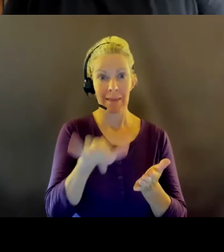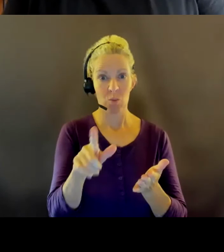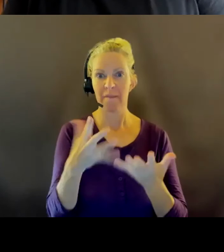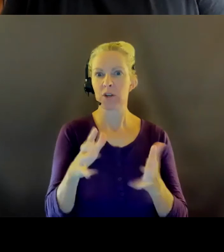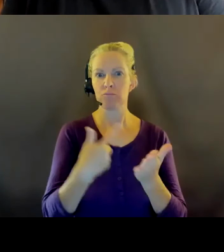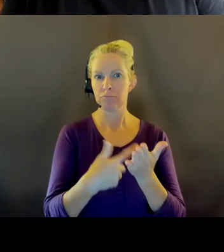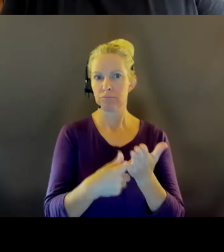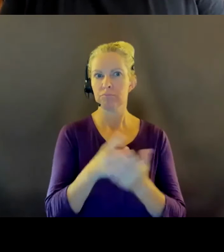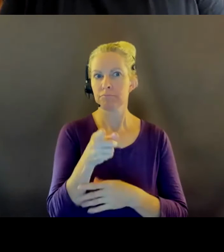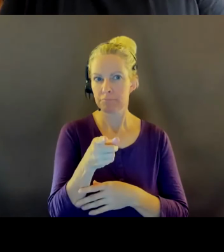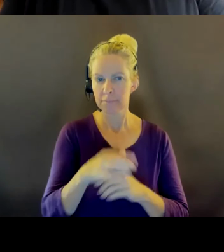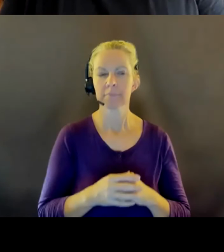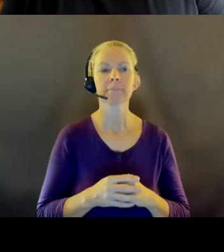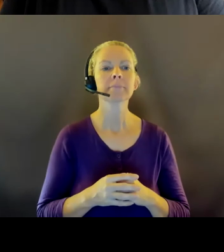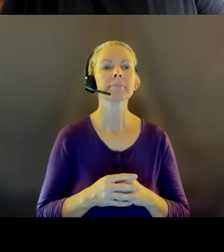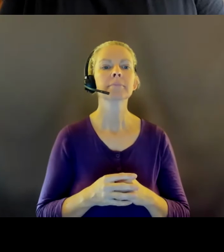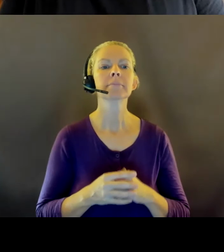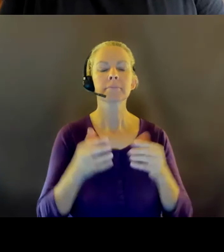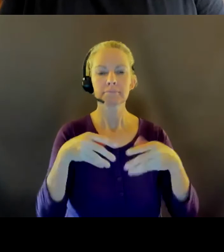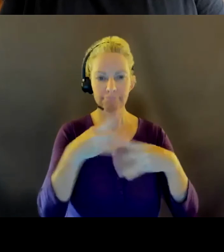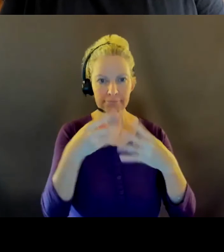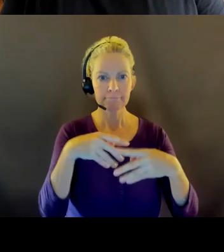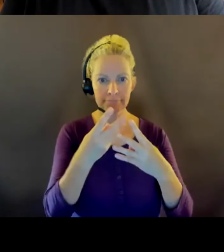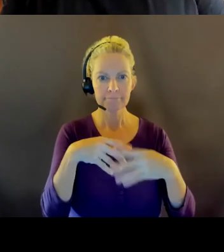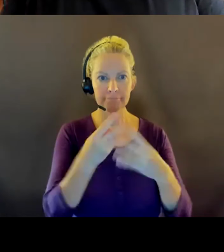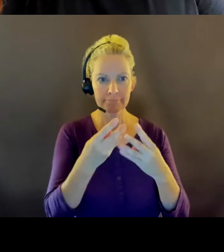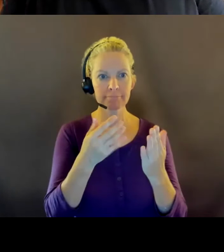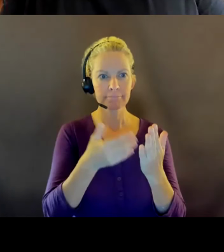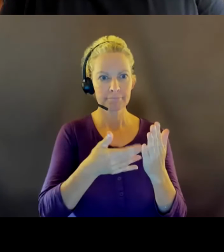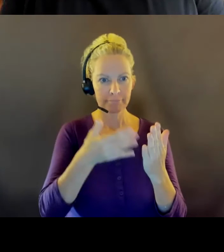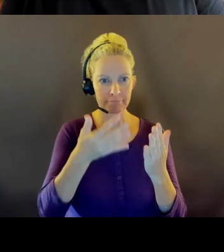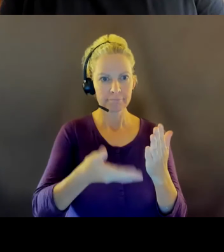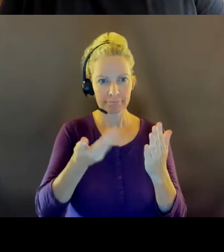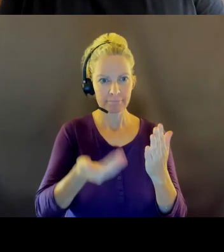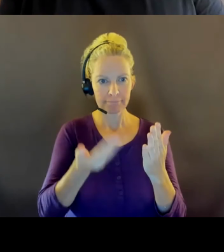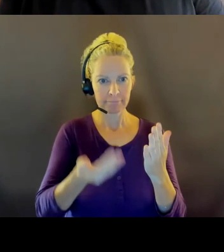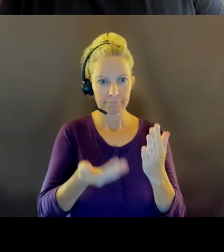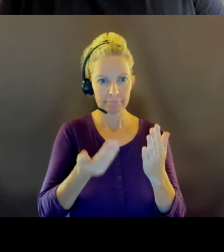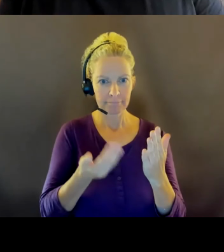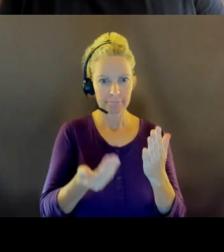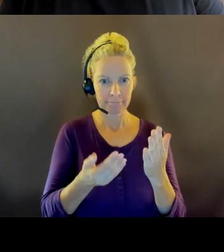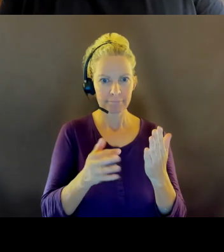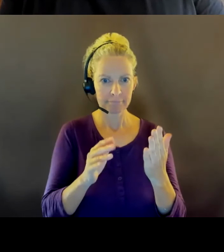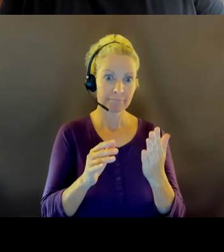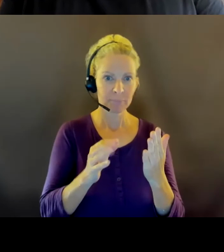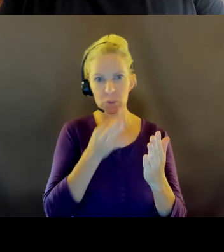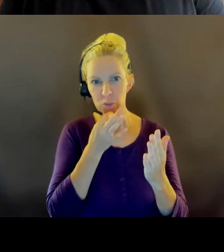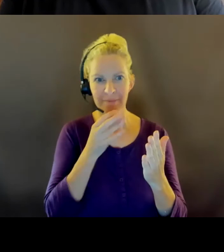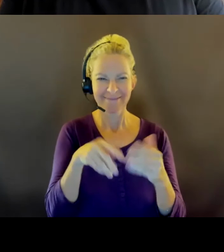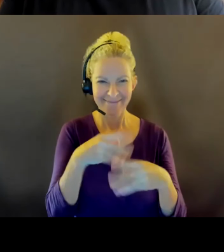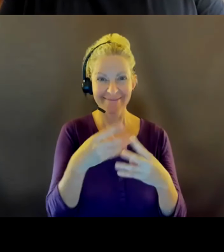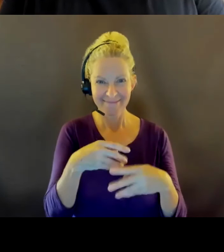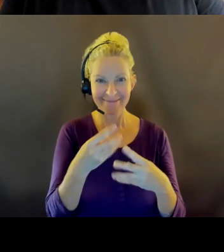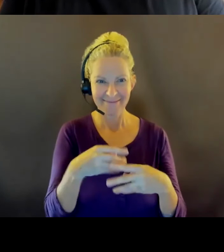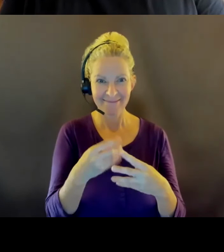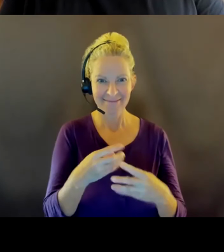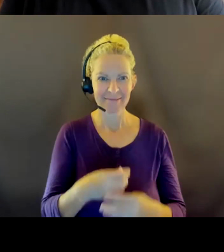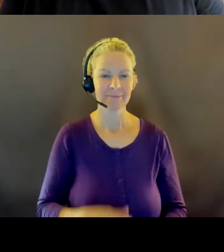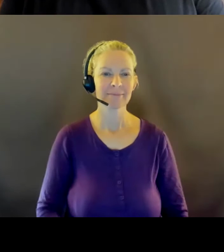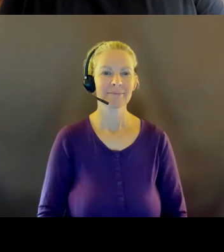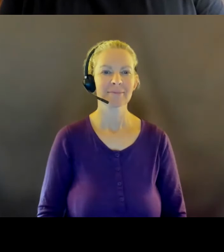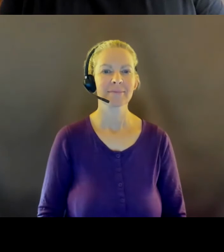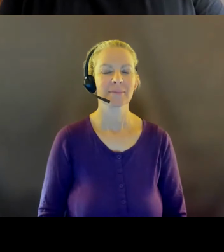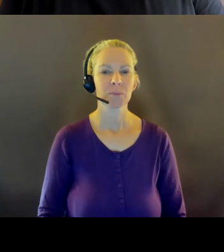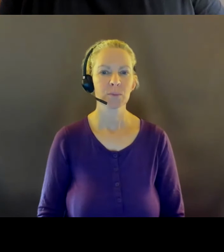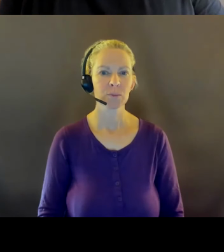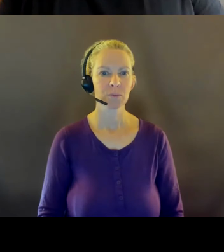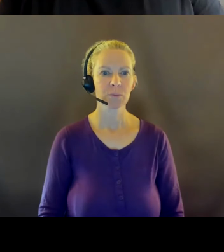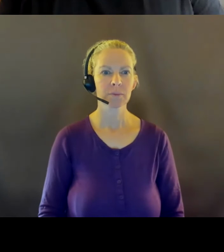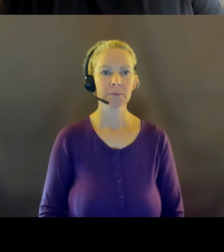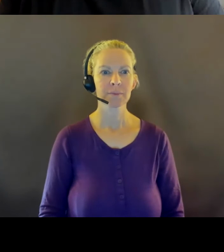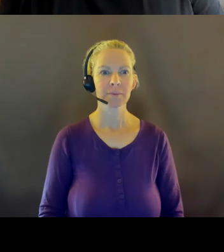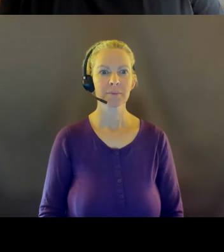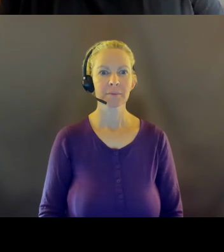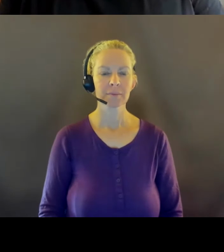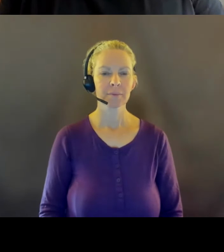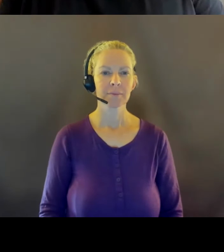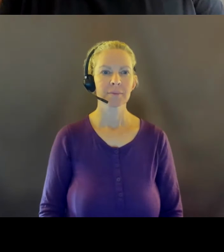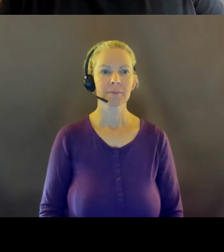A little further down, shouldn't be long -- why can't I find it?